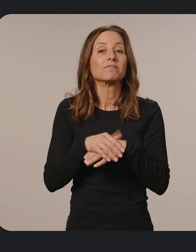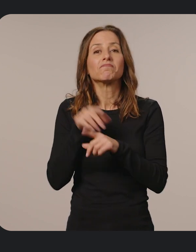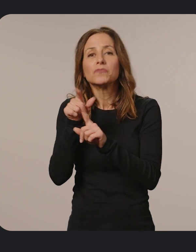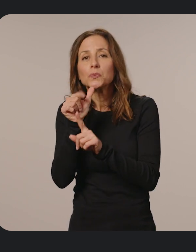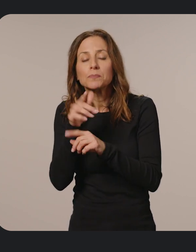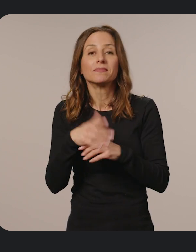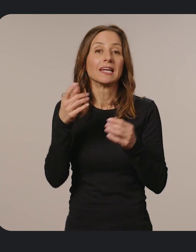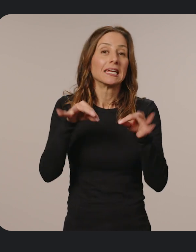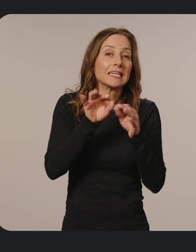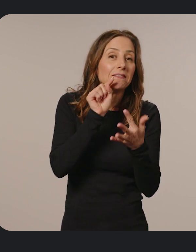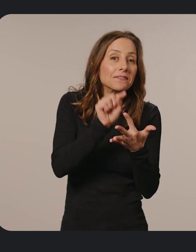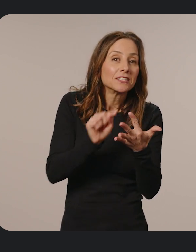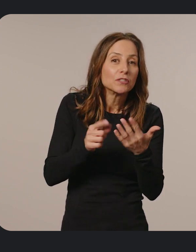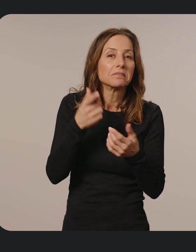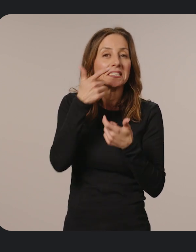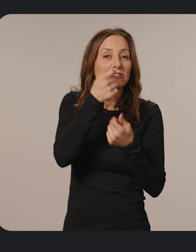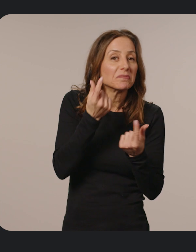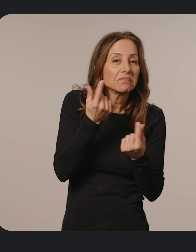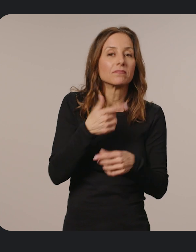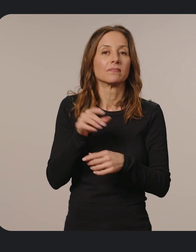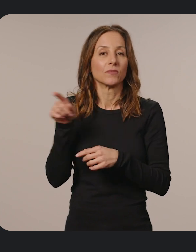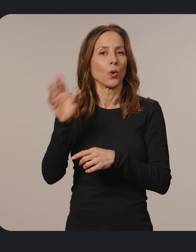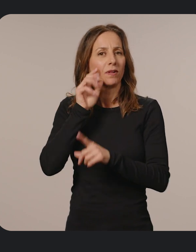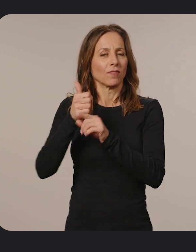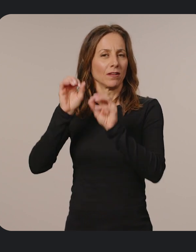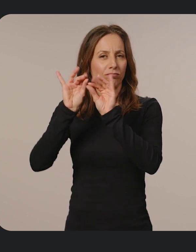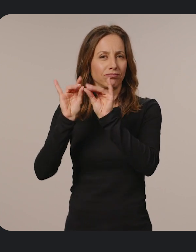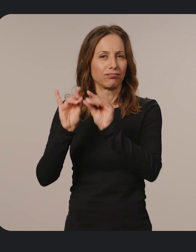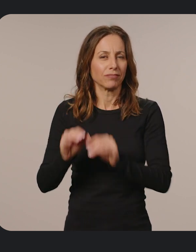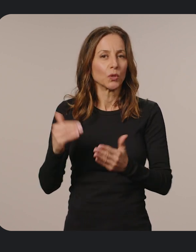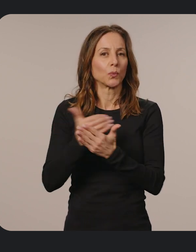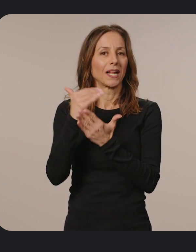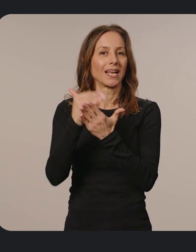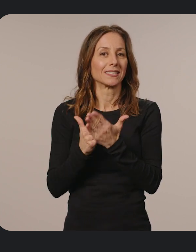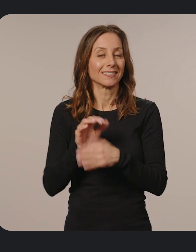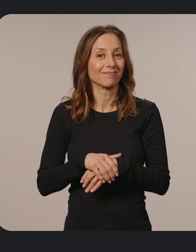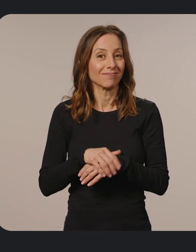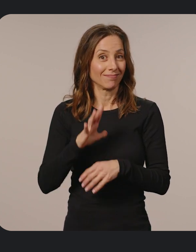like an audience and a few key features they might be interested in, it will draft a new listing for you.